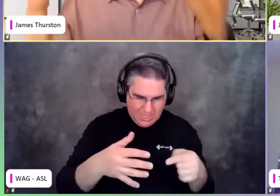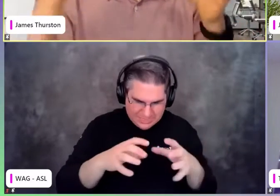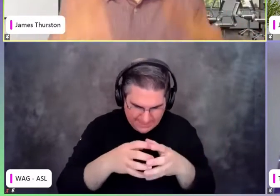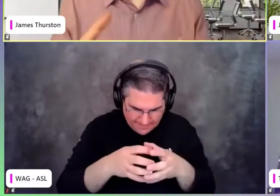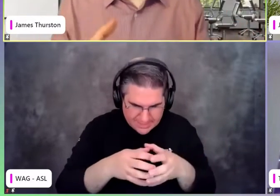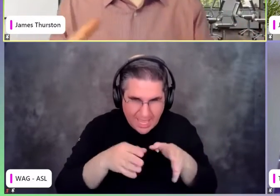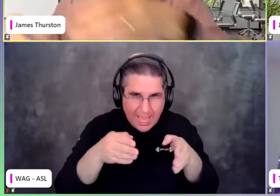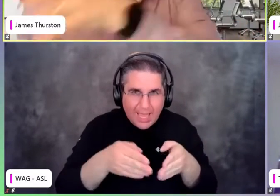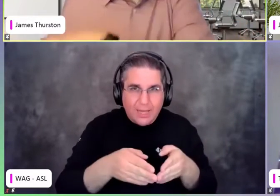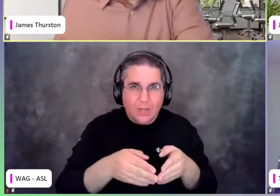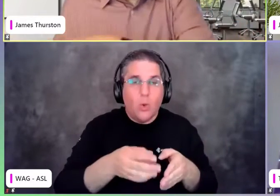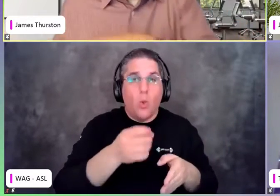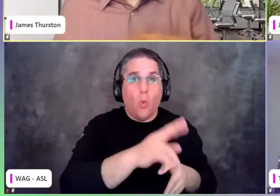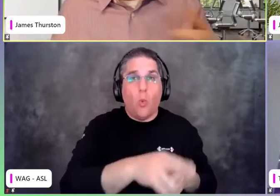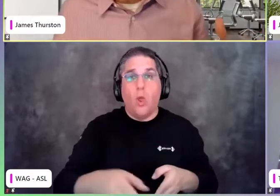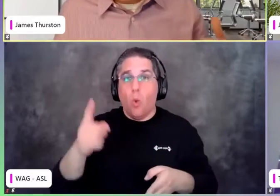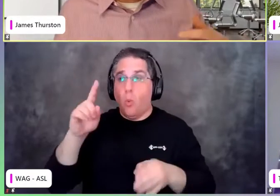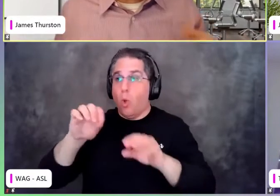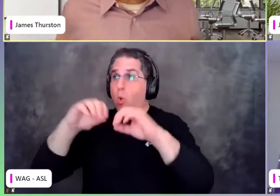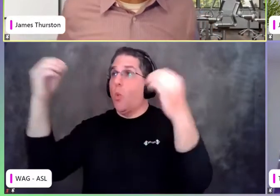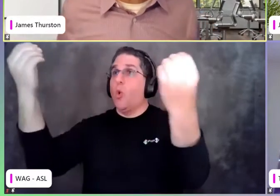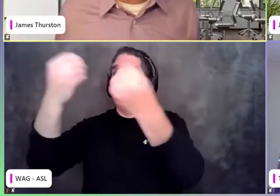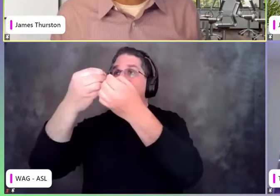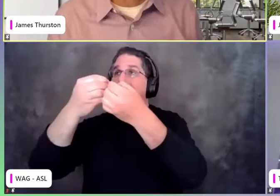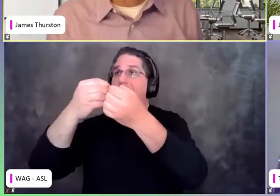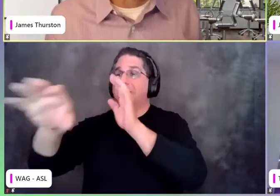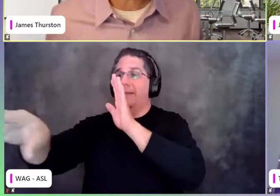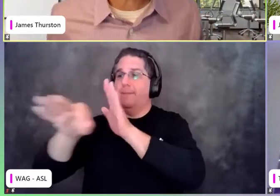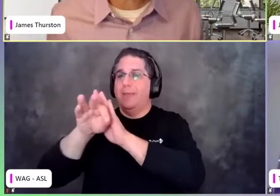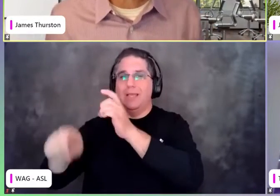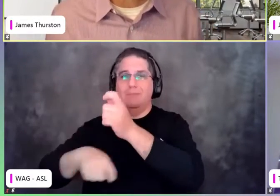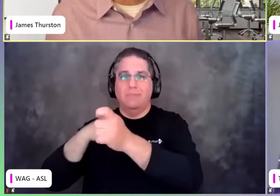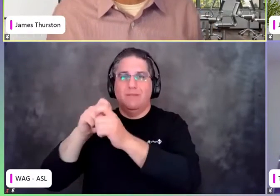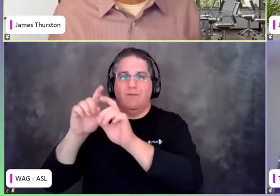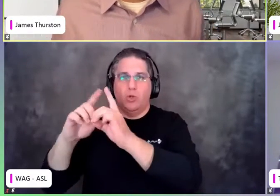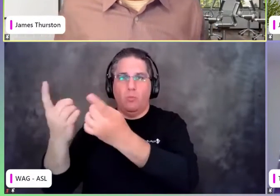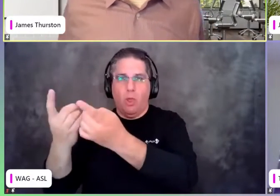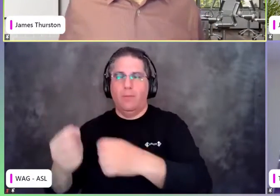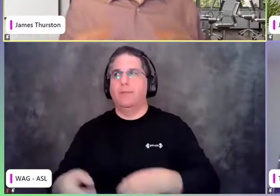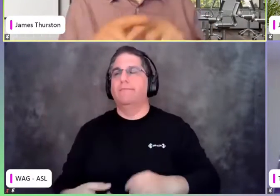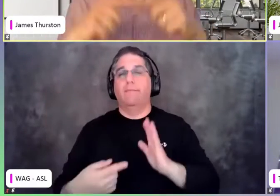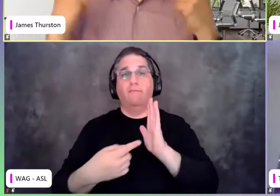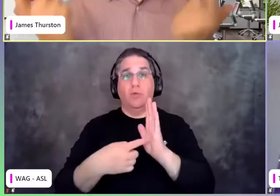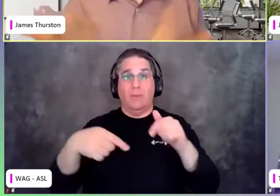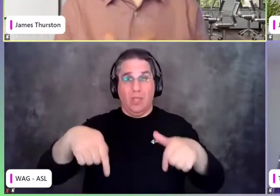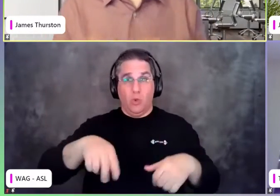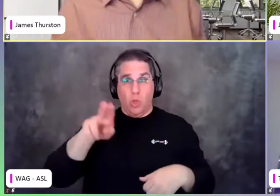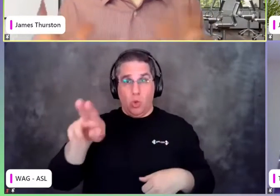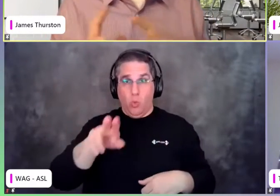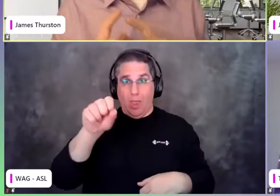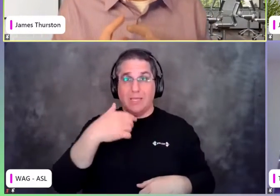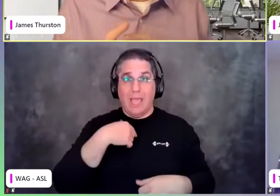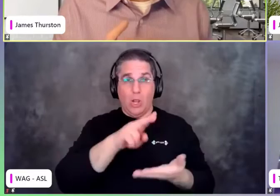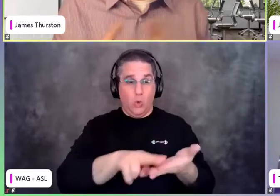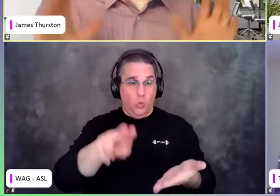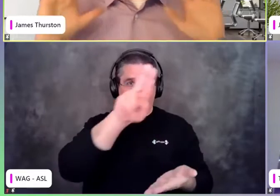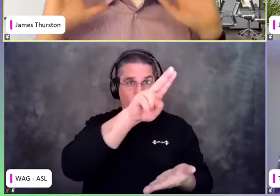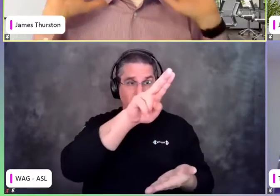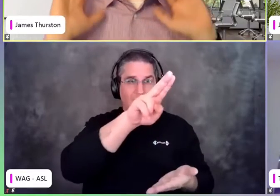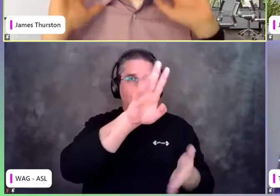One is, I've used them where we focus on the subset of the variables, but I've also used them where we focused on a department of an organization.